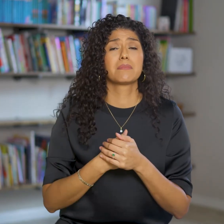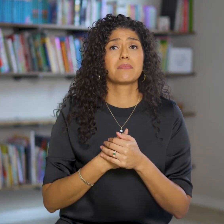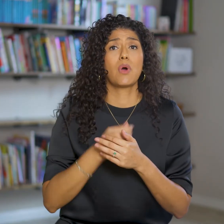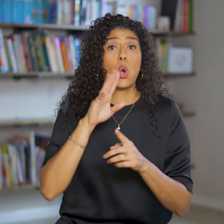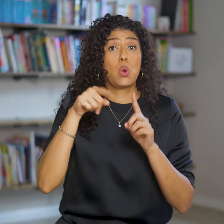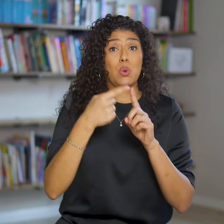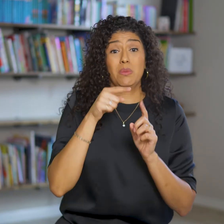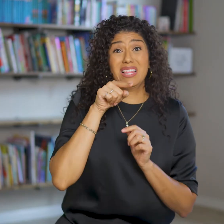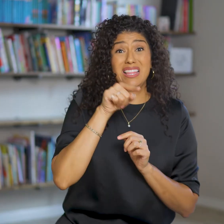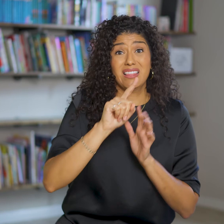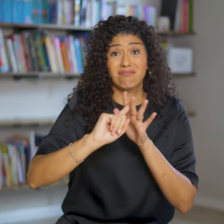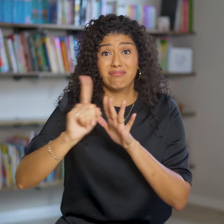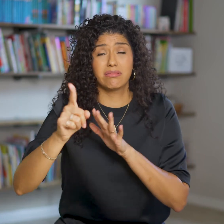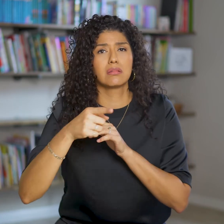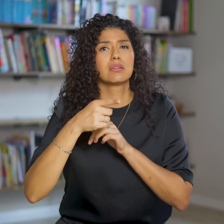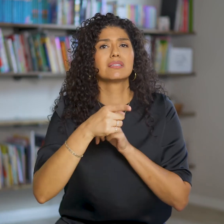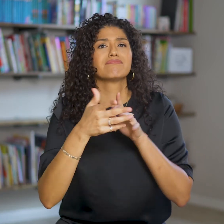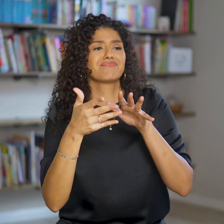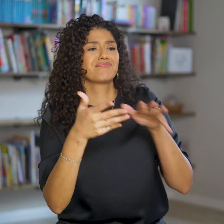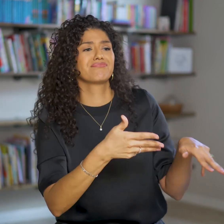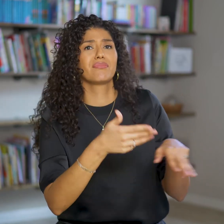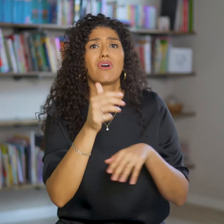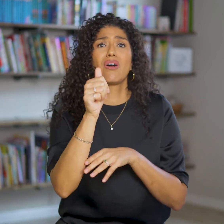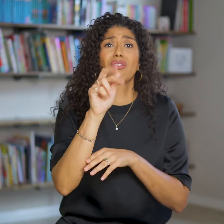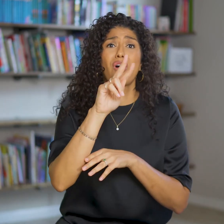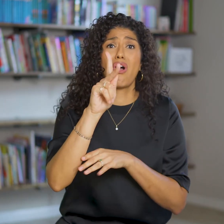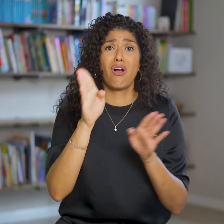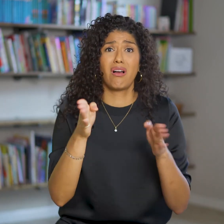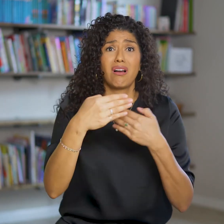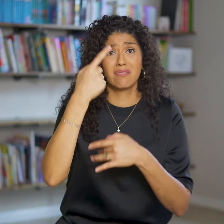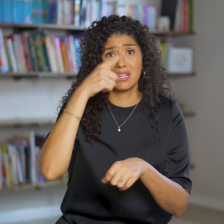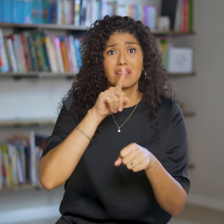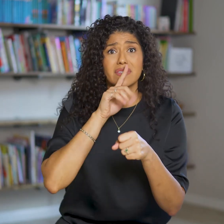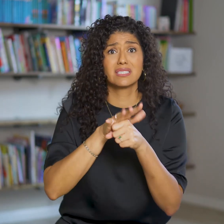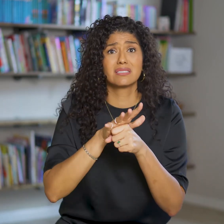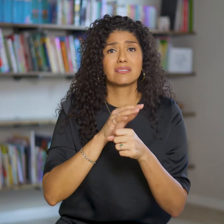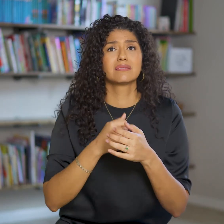As he flees, he leaves the ark behind